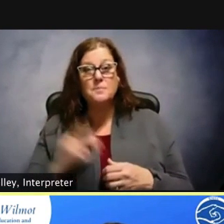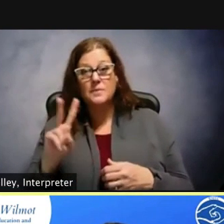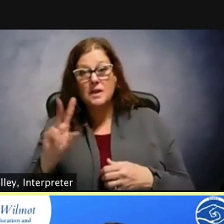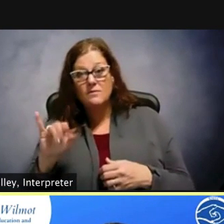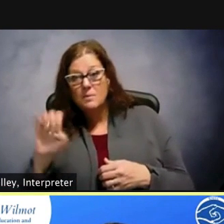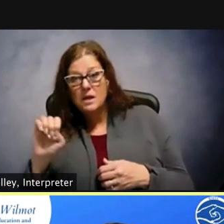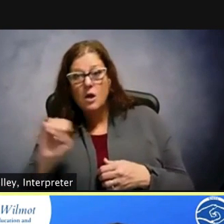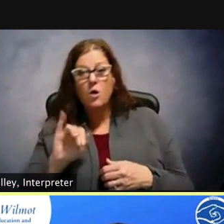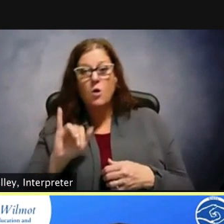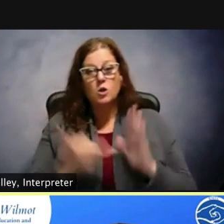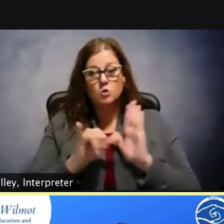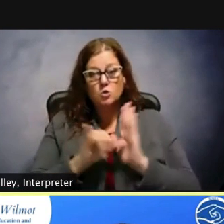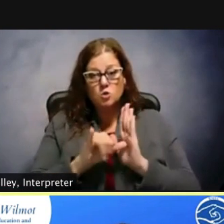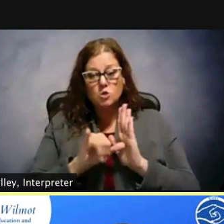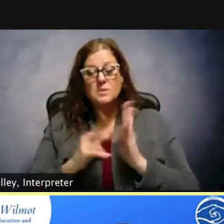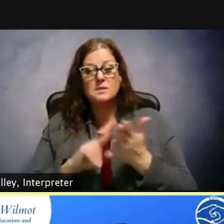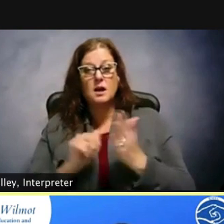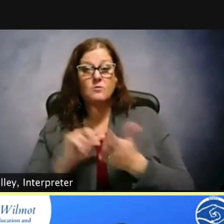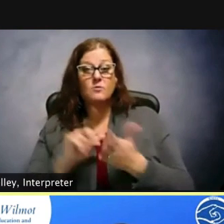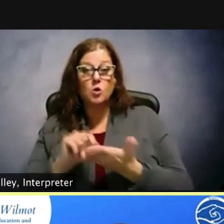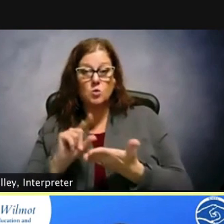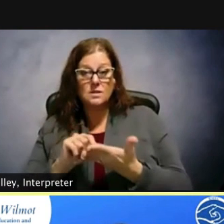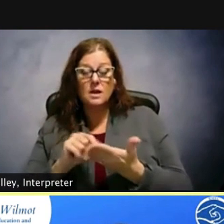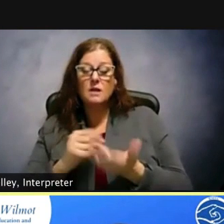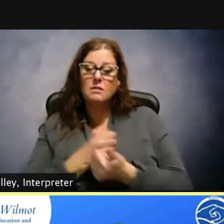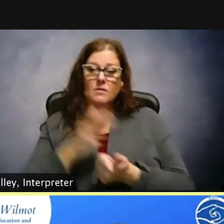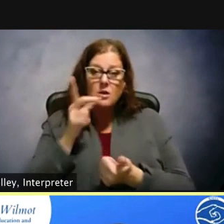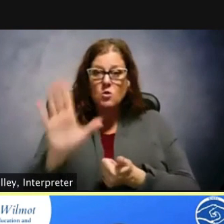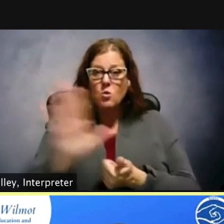You can also sign up for our newsletter and we'd love to hear your comments on social media.